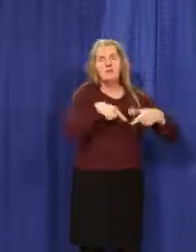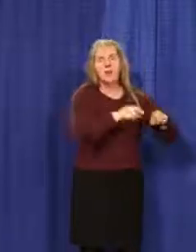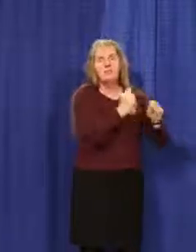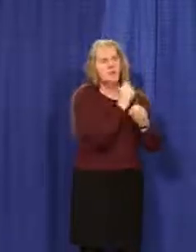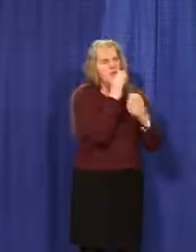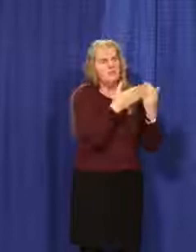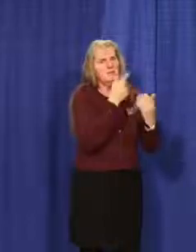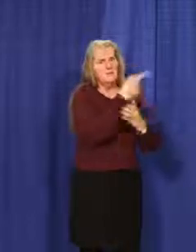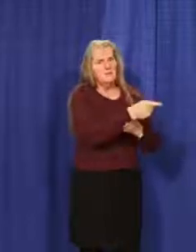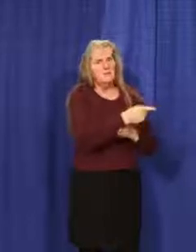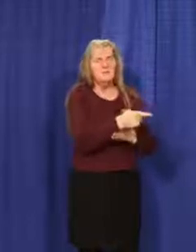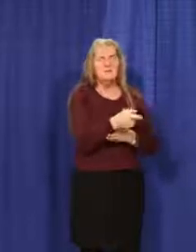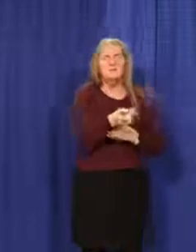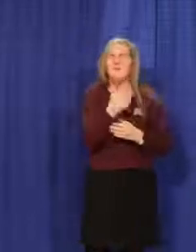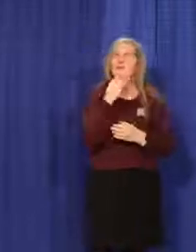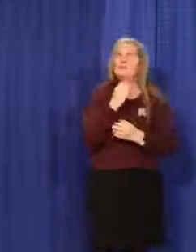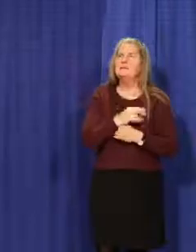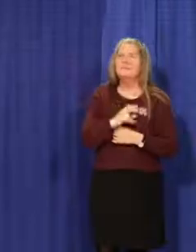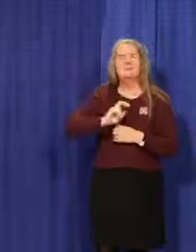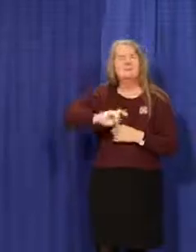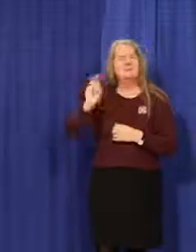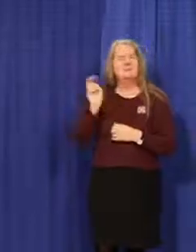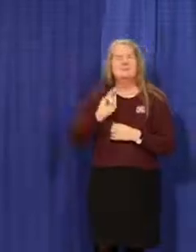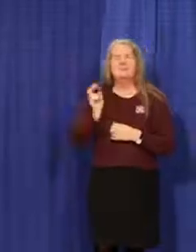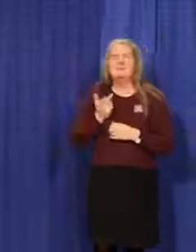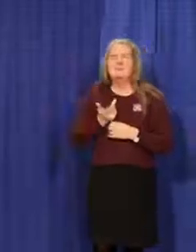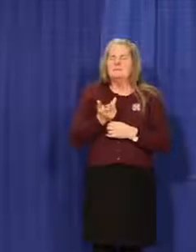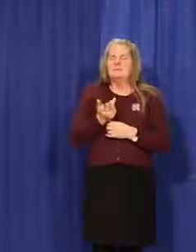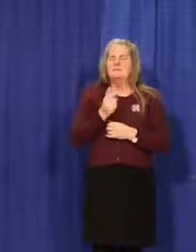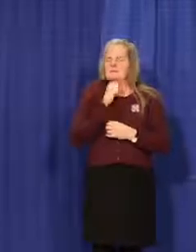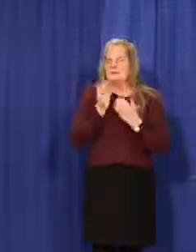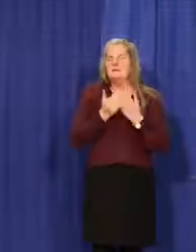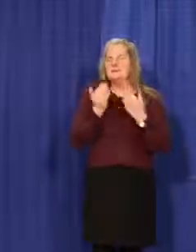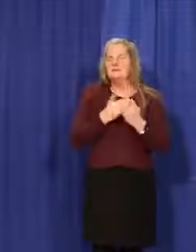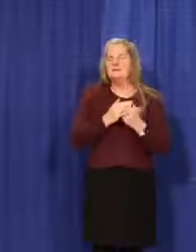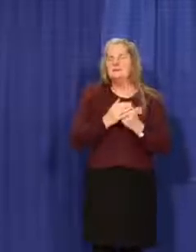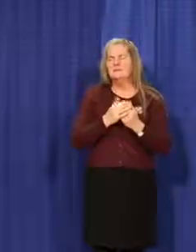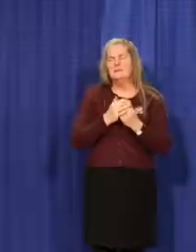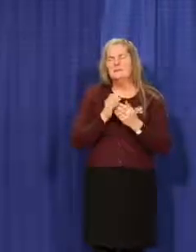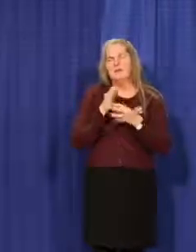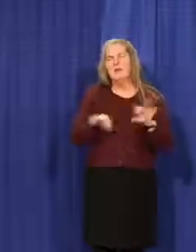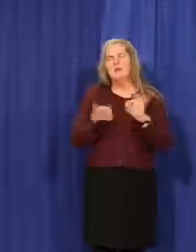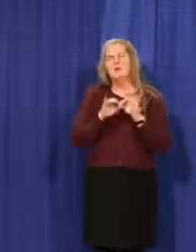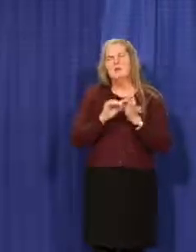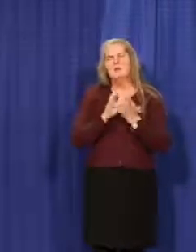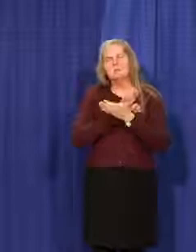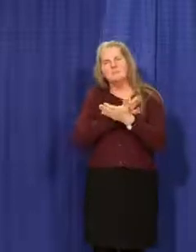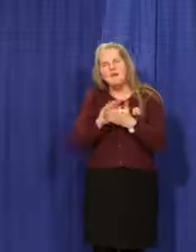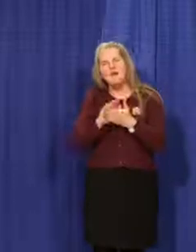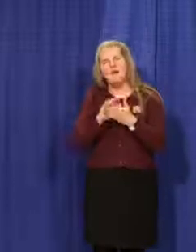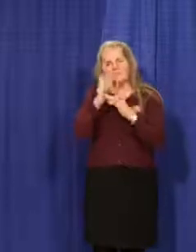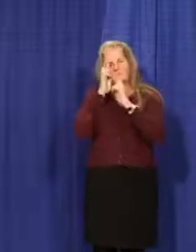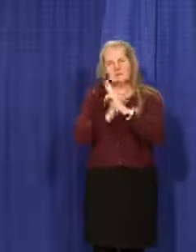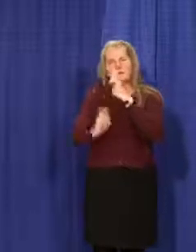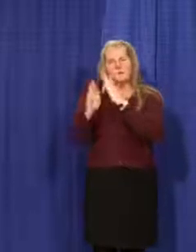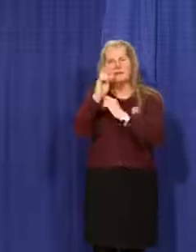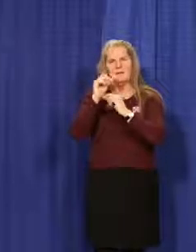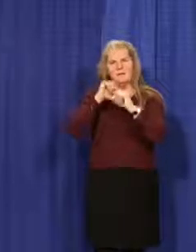becoming more challenging and it is also more important than ever that we are patient, kind and respectful. We need to support each other